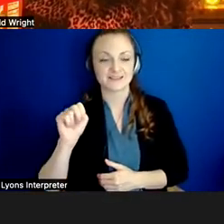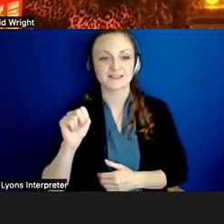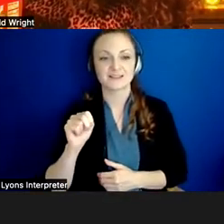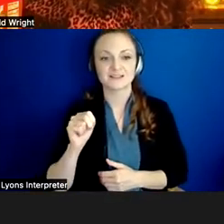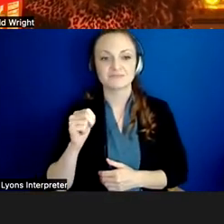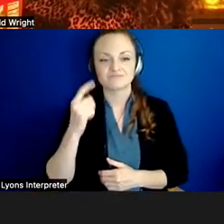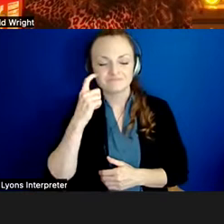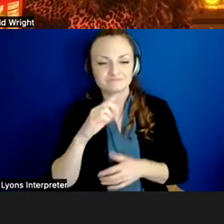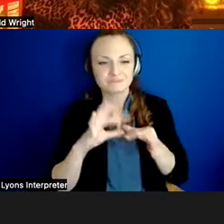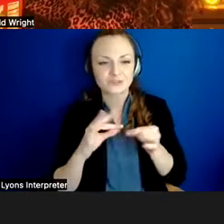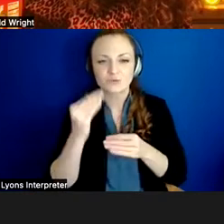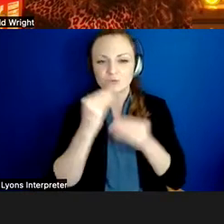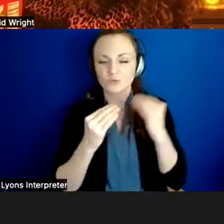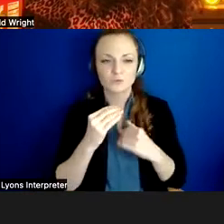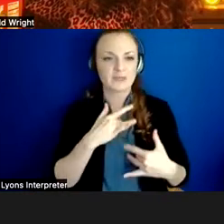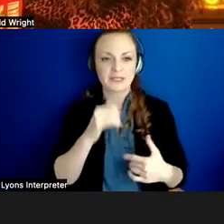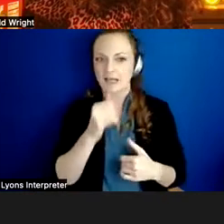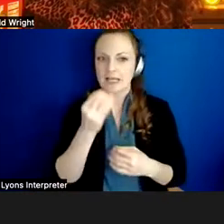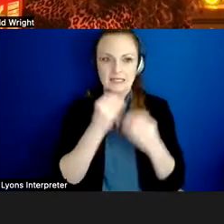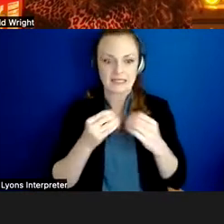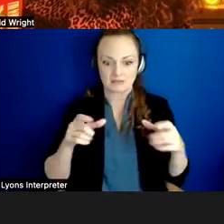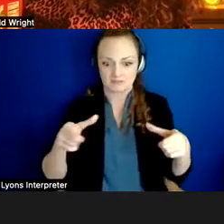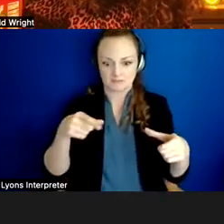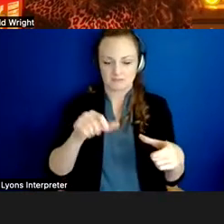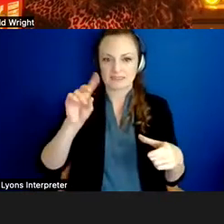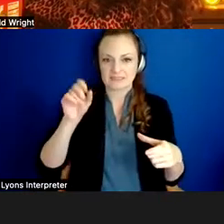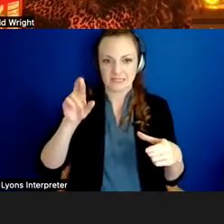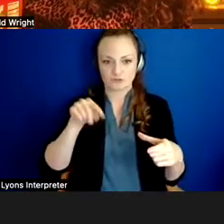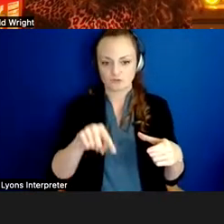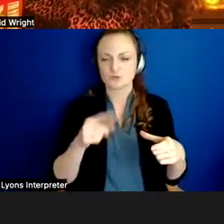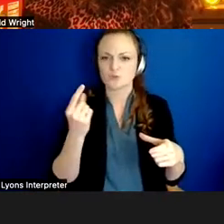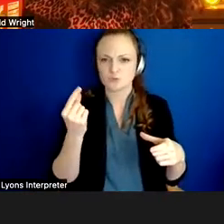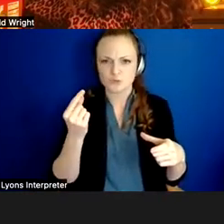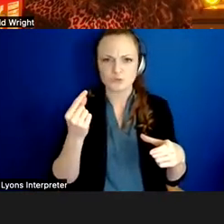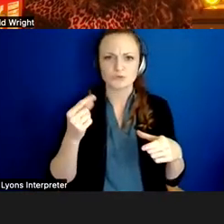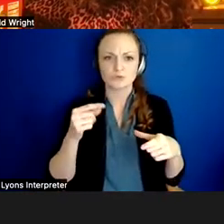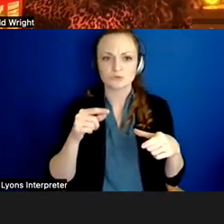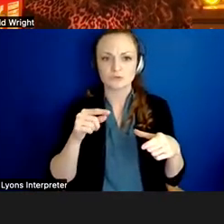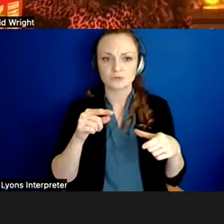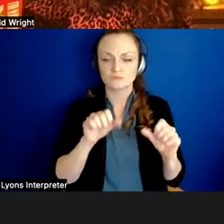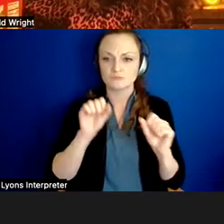19:32:13 So what happens to it? Does it get frozen put away, or or what happens to it?